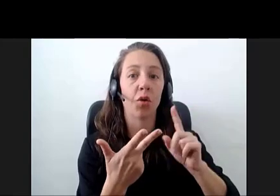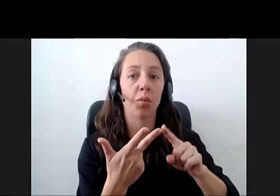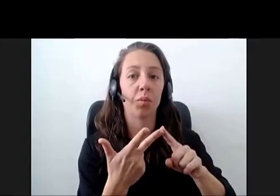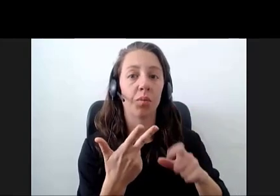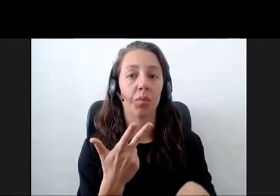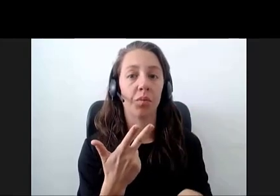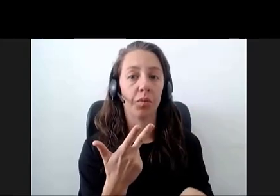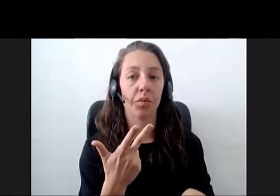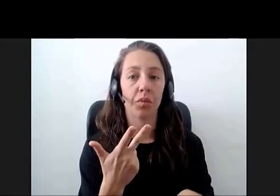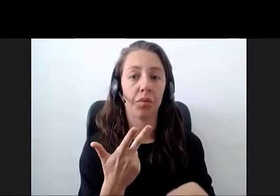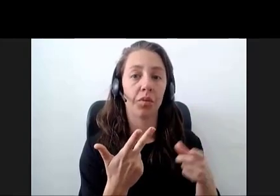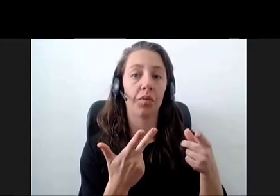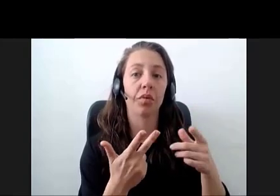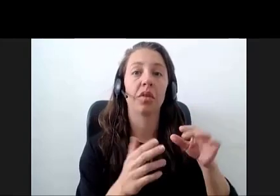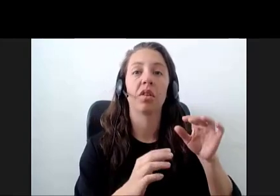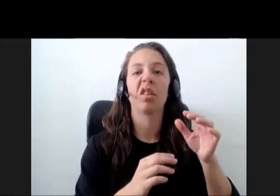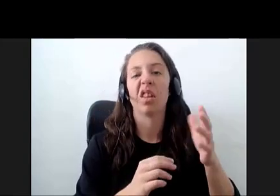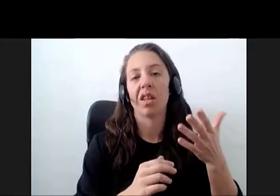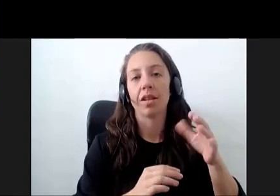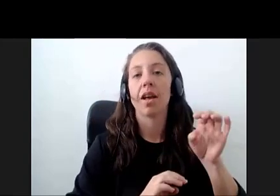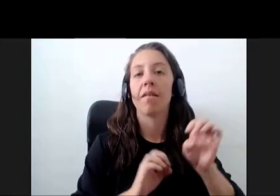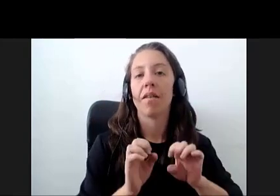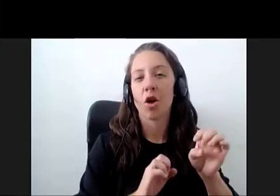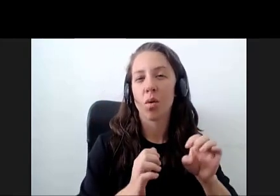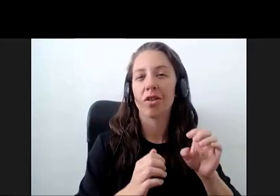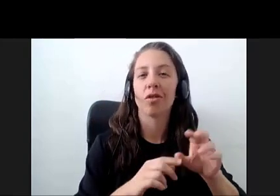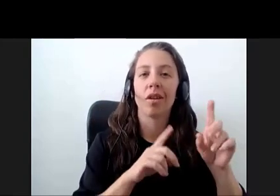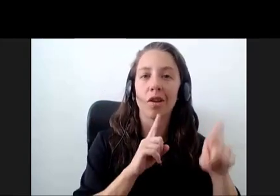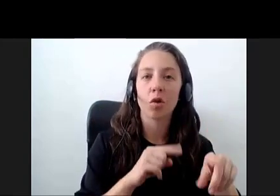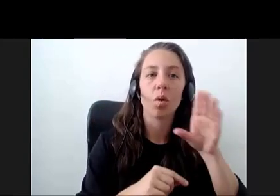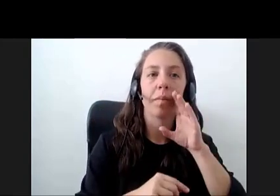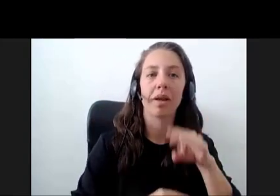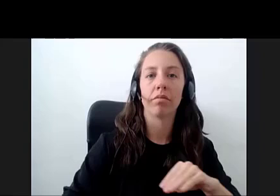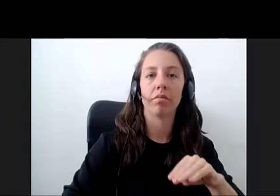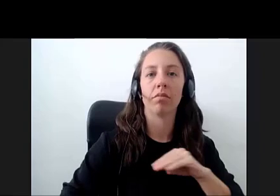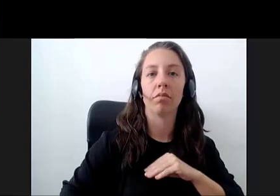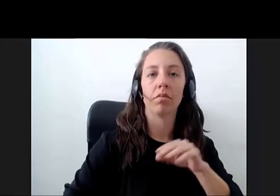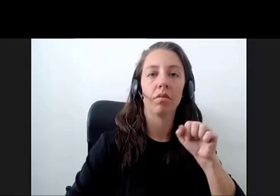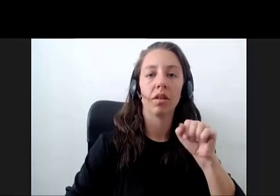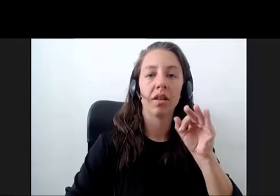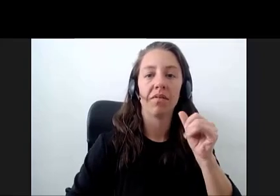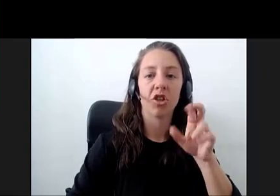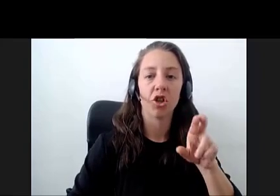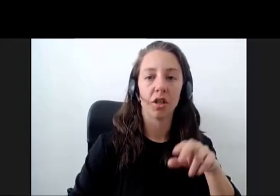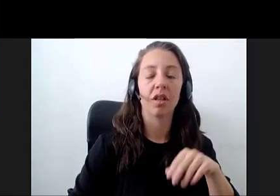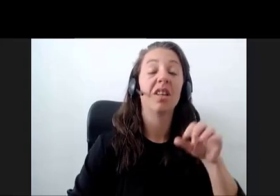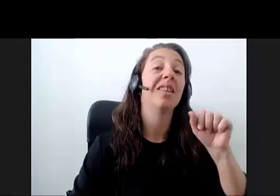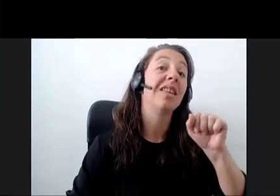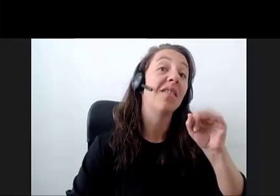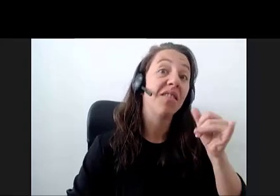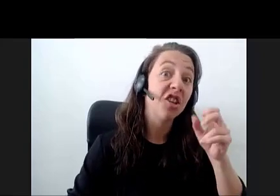as either sufficient or that additional resource, expertise, or resources are needed.